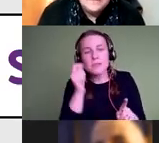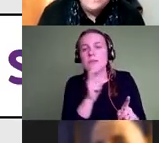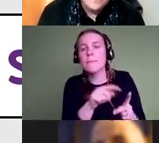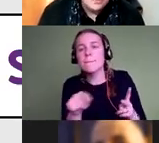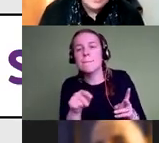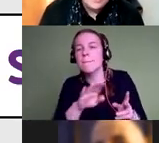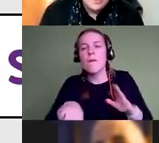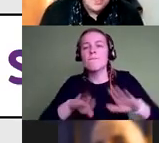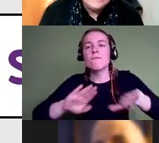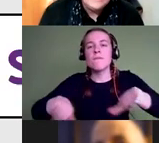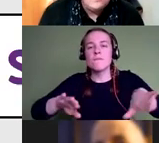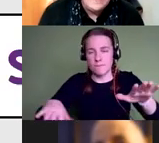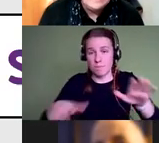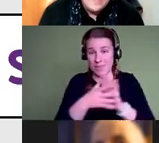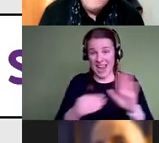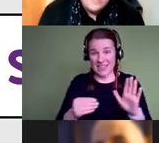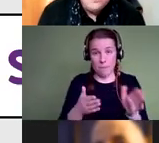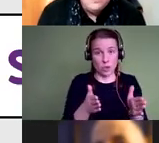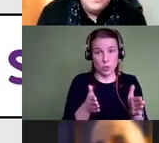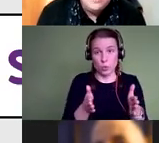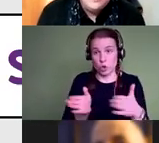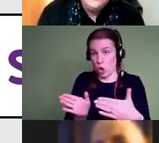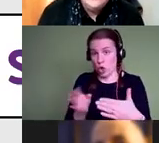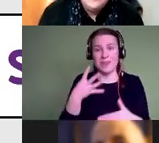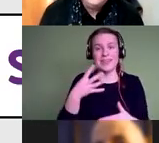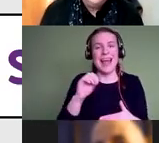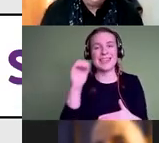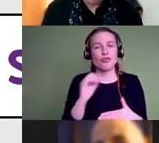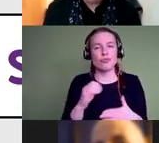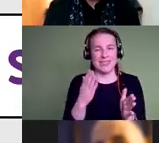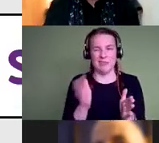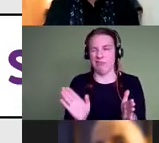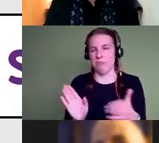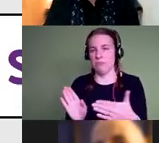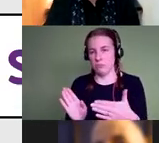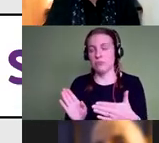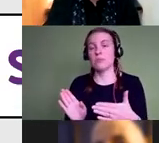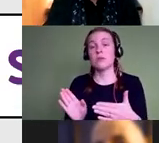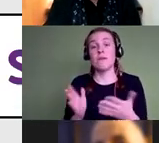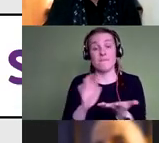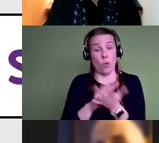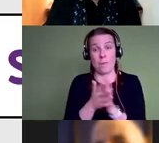Pathways should also be wide, make your pathways wide. They need to be sufficient with with an appropriate surface,